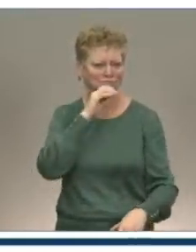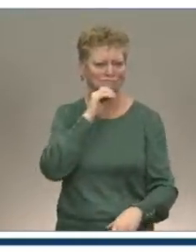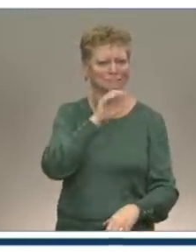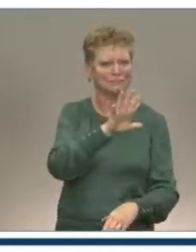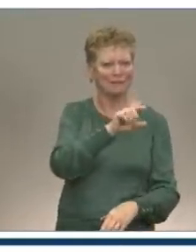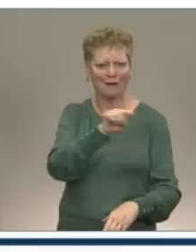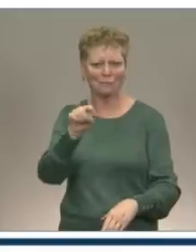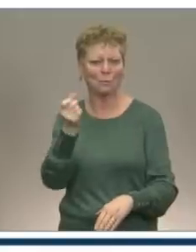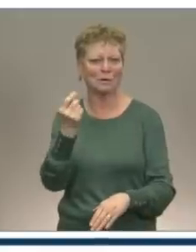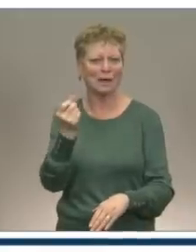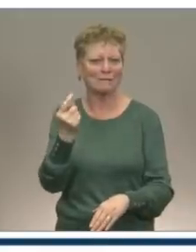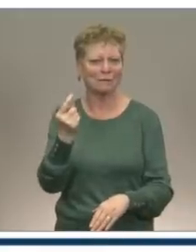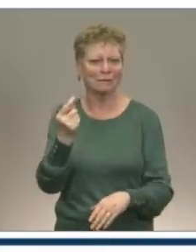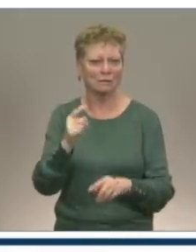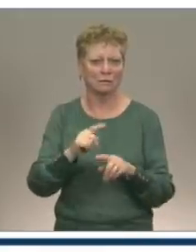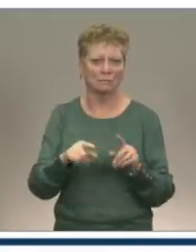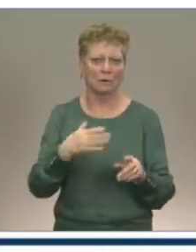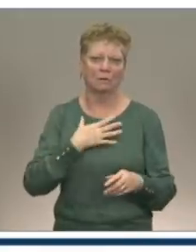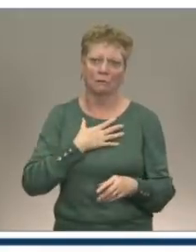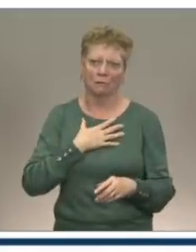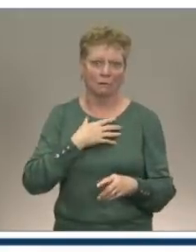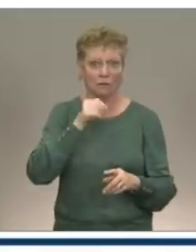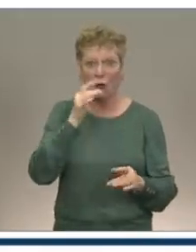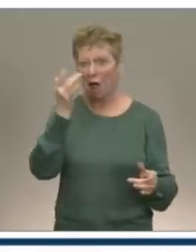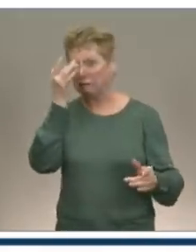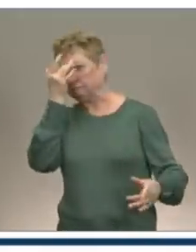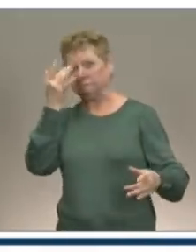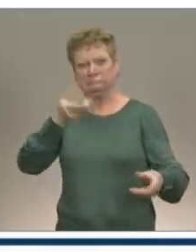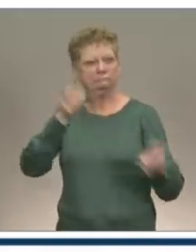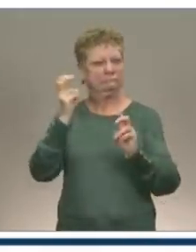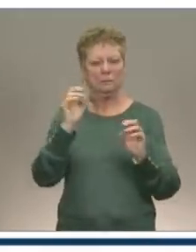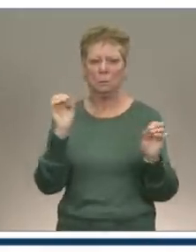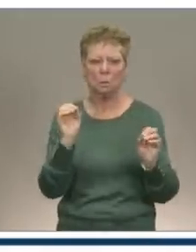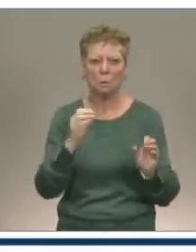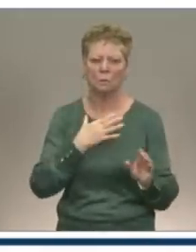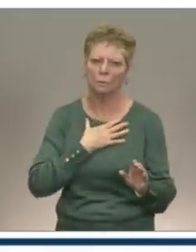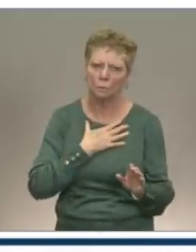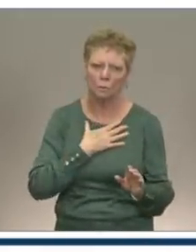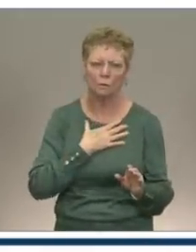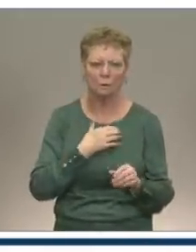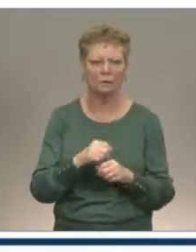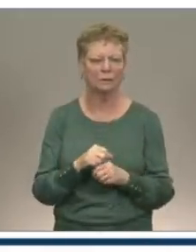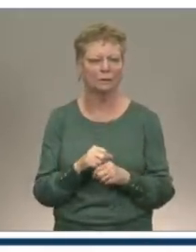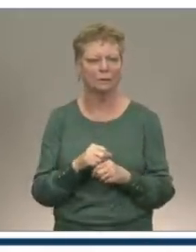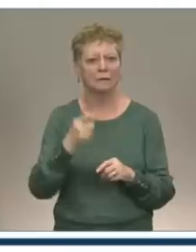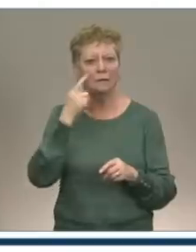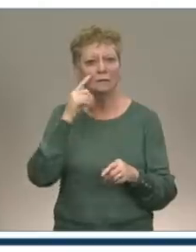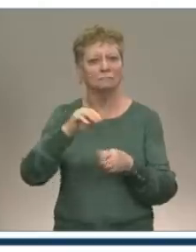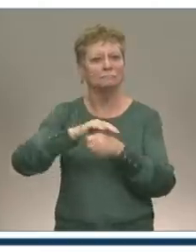seen severe illness in this age group the outbreak in a defined community in northern zone mentioned